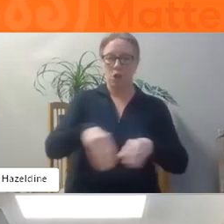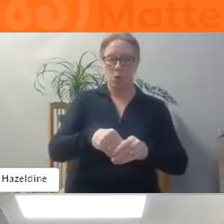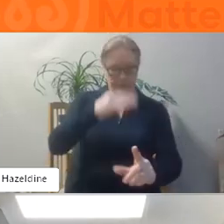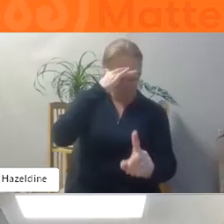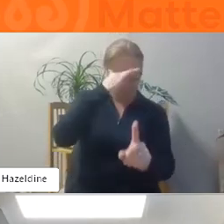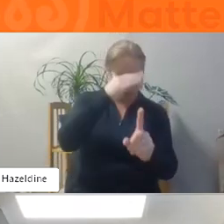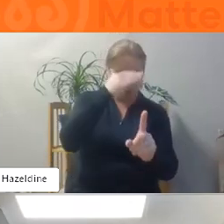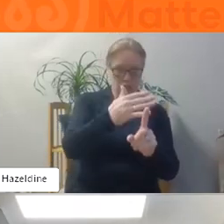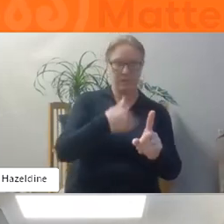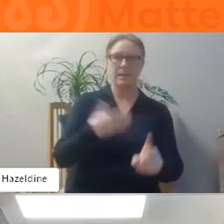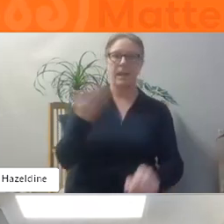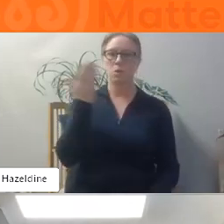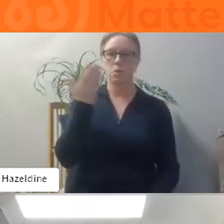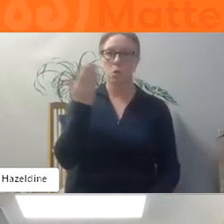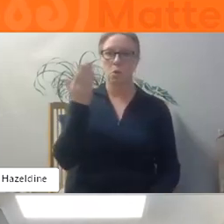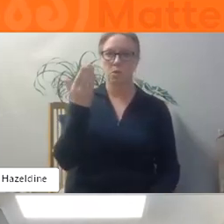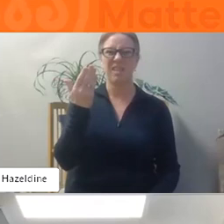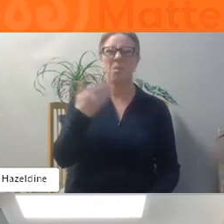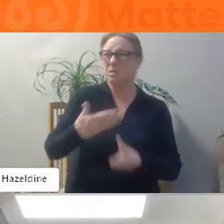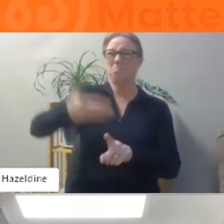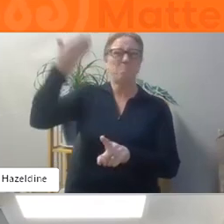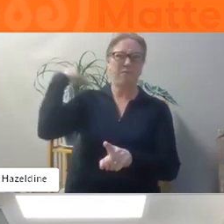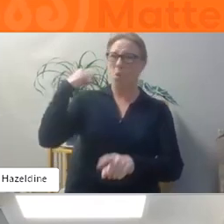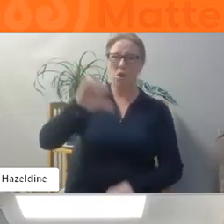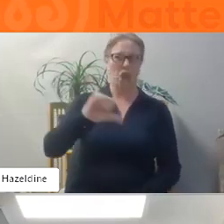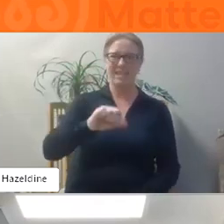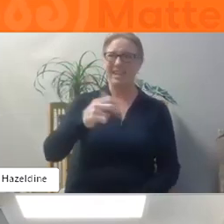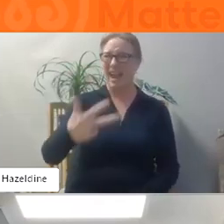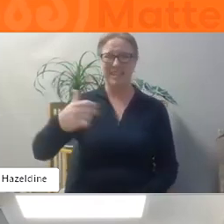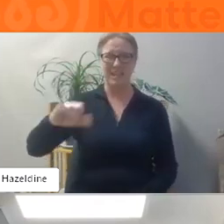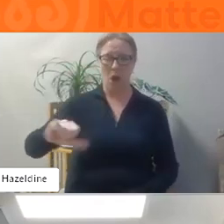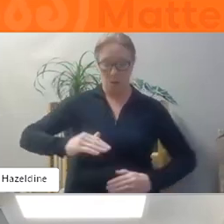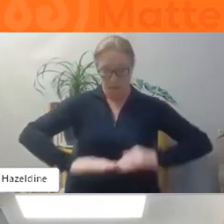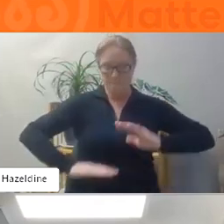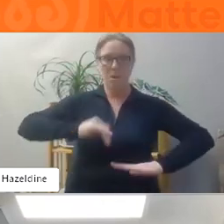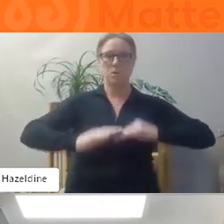existed long before the 1989 Education Act. We built aspects of that Act